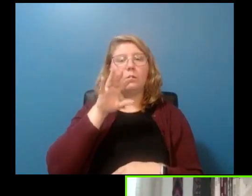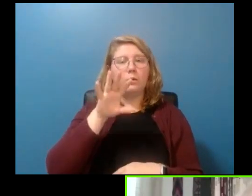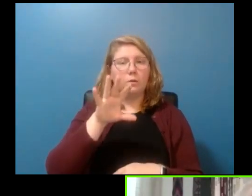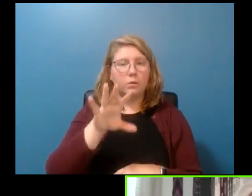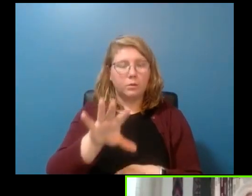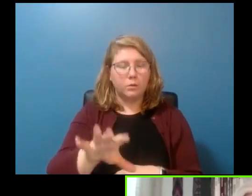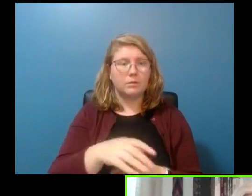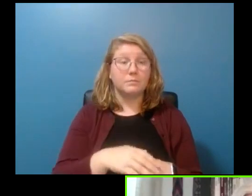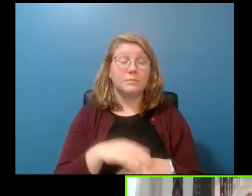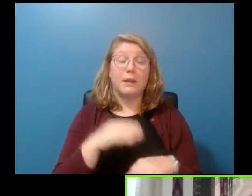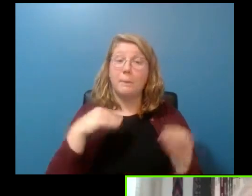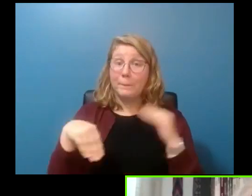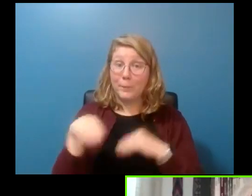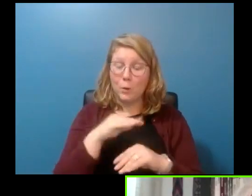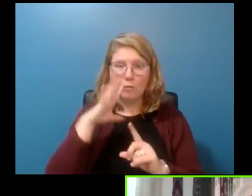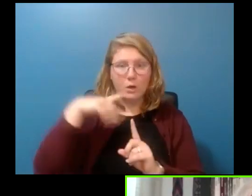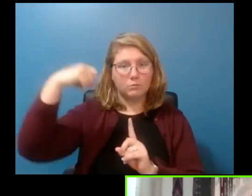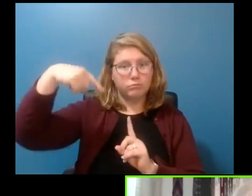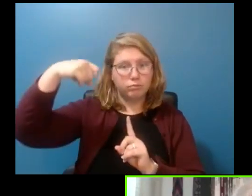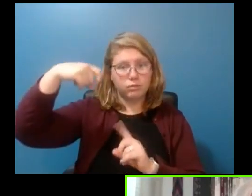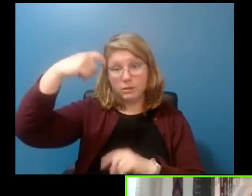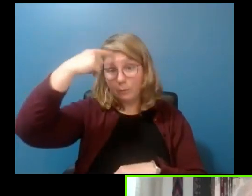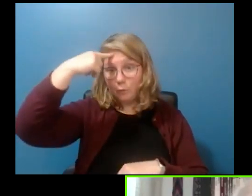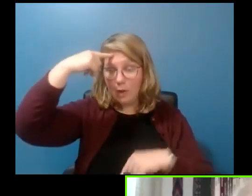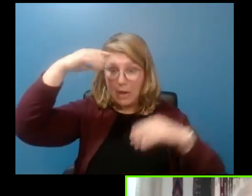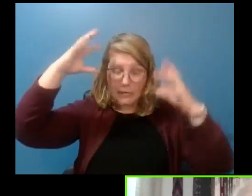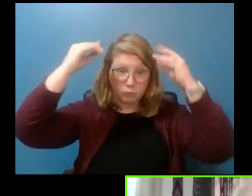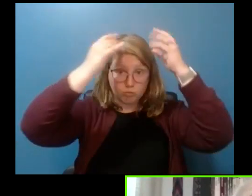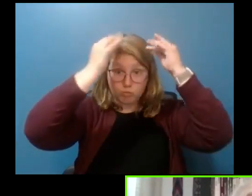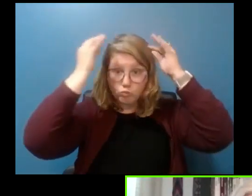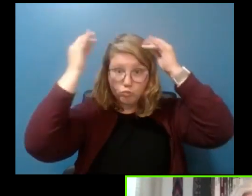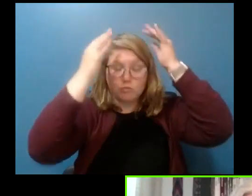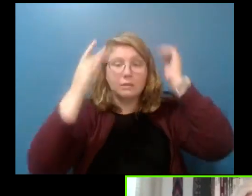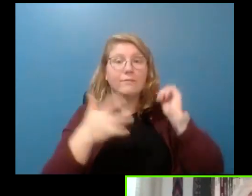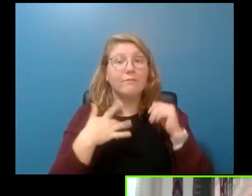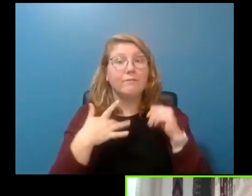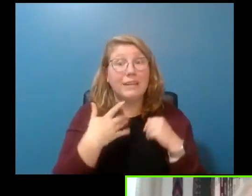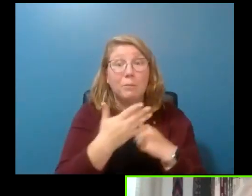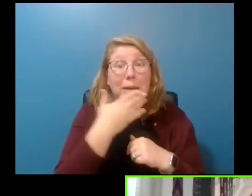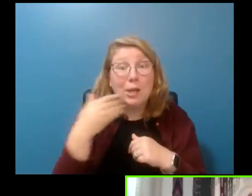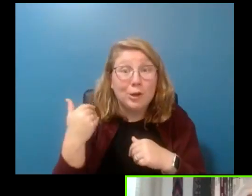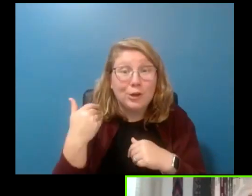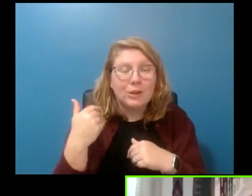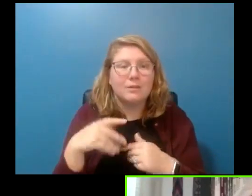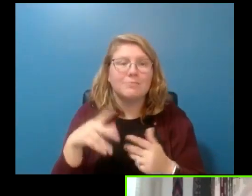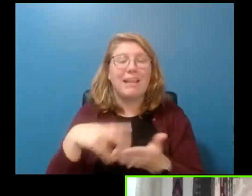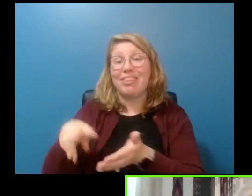for the pandemic. Those communities actually had it frankly even worse during